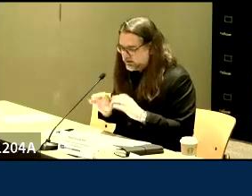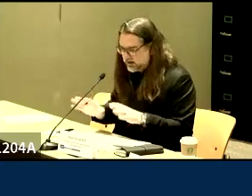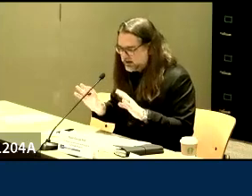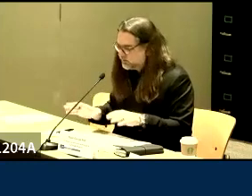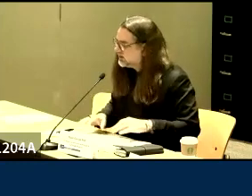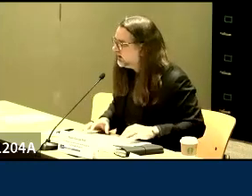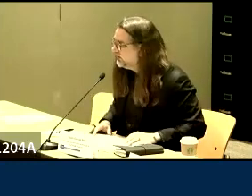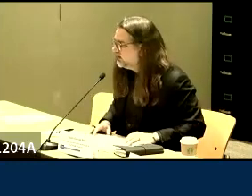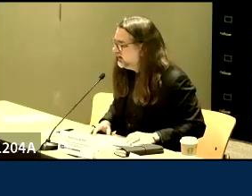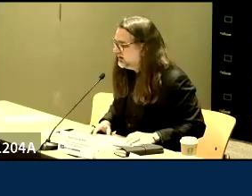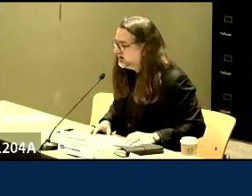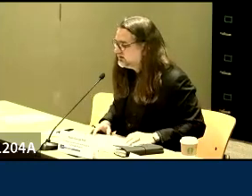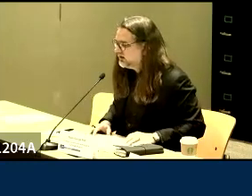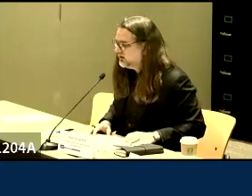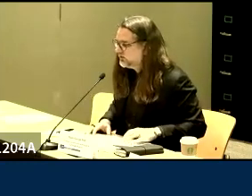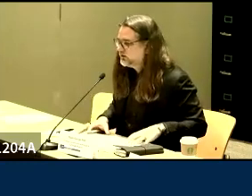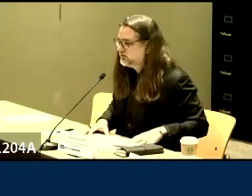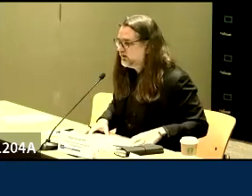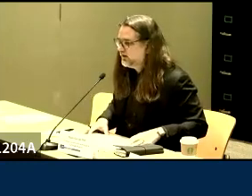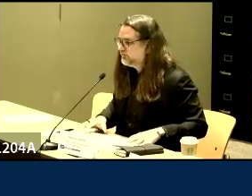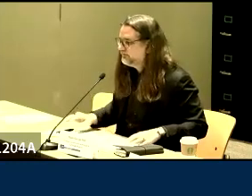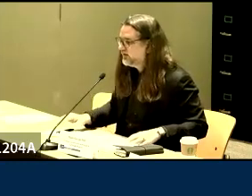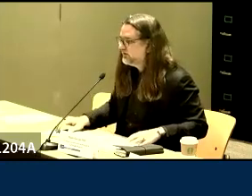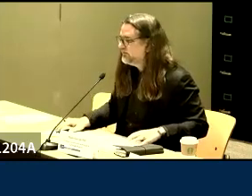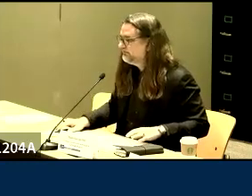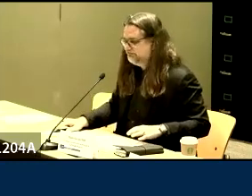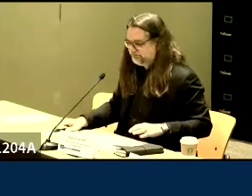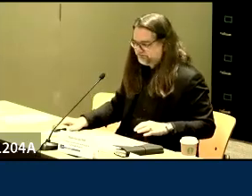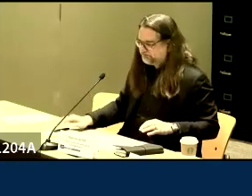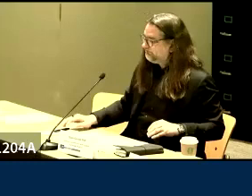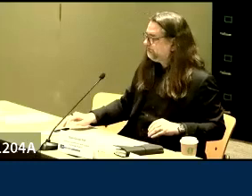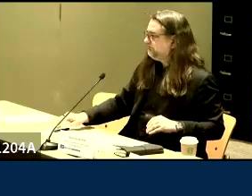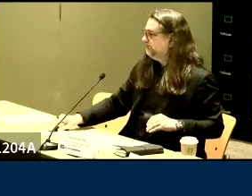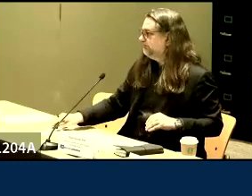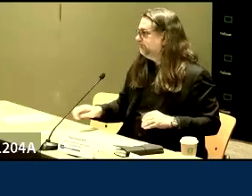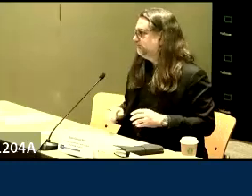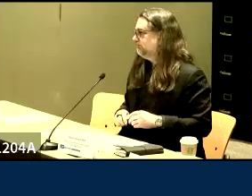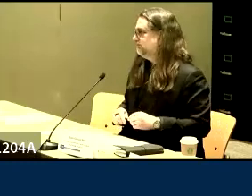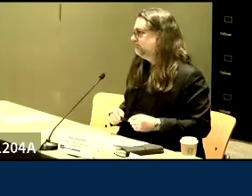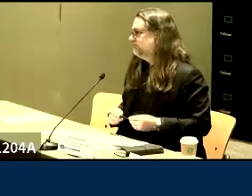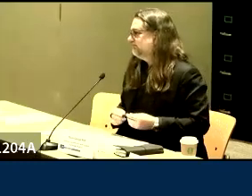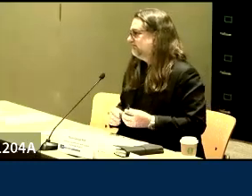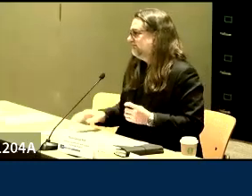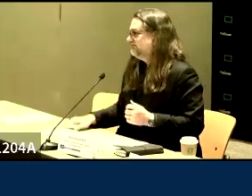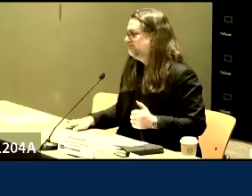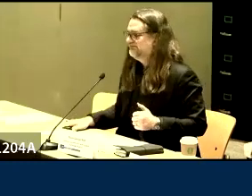And with that, I will stop and take any of the questions you might have. Thank you. Thank you for that coaching and passionate presentation.